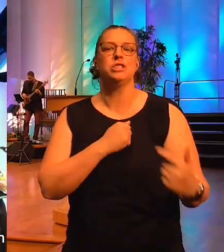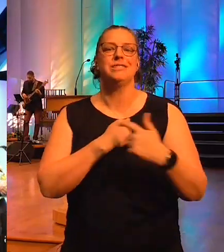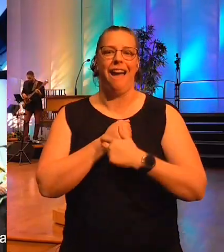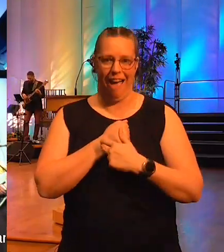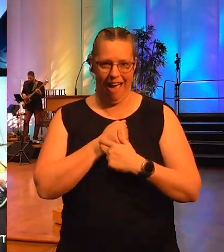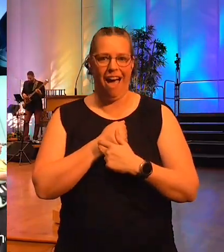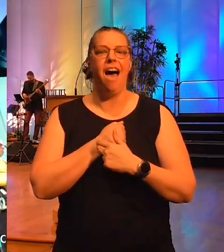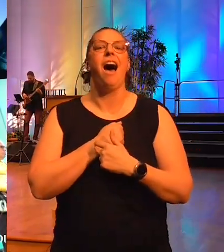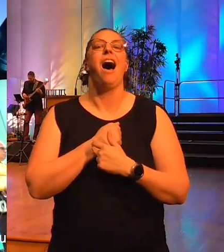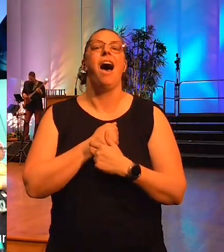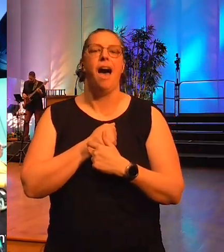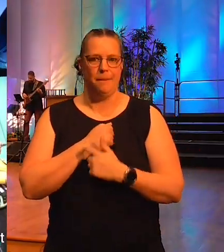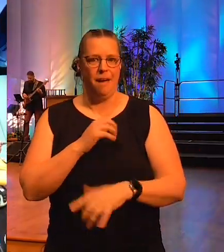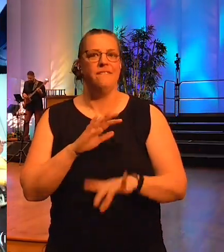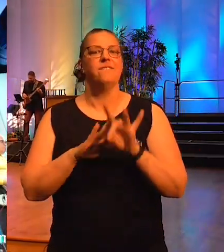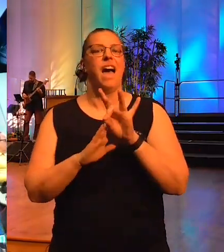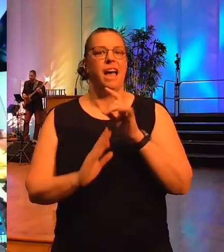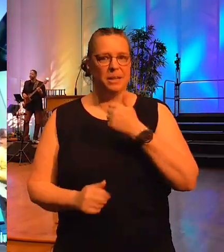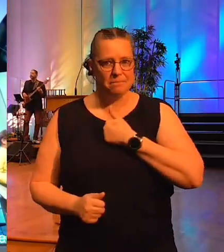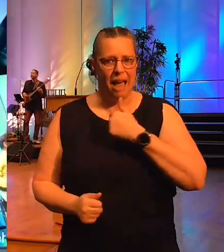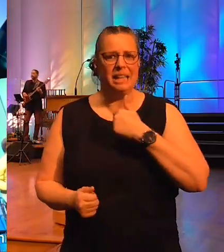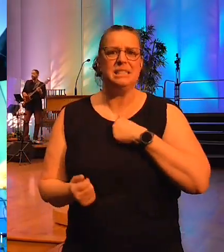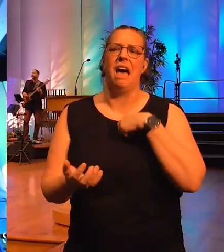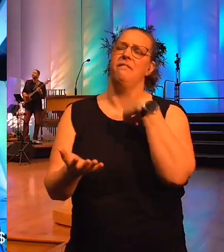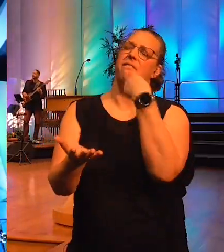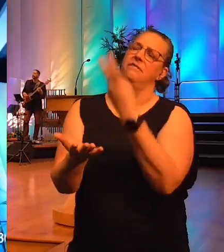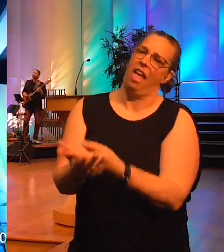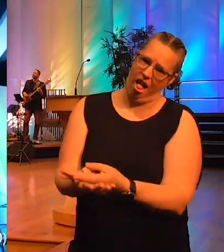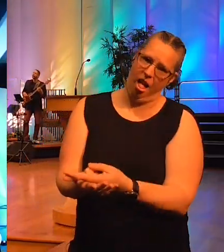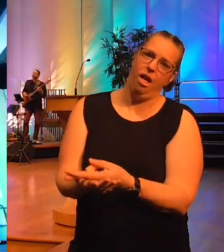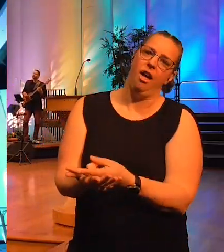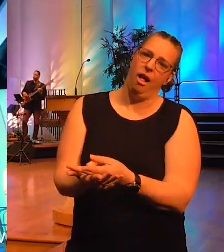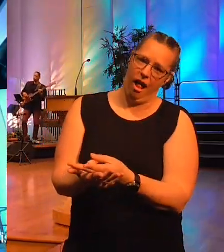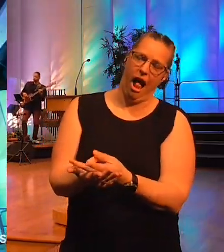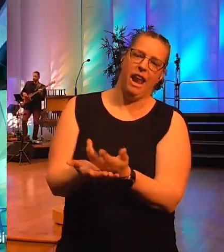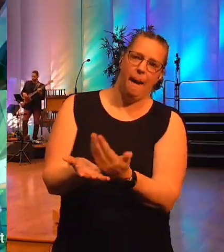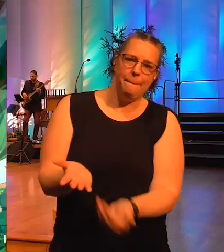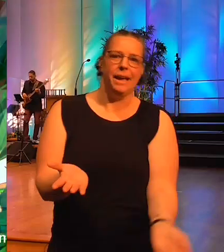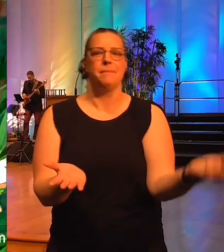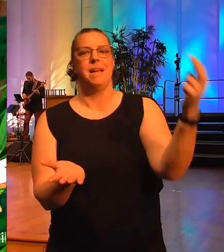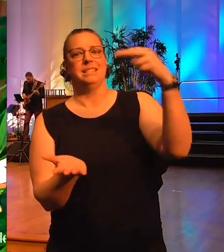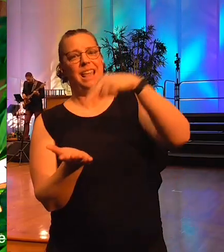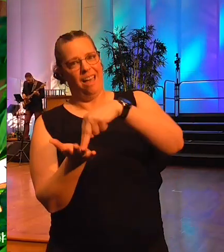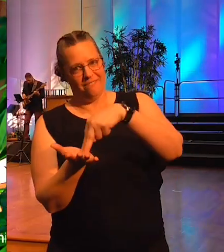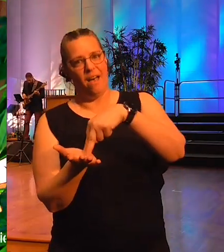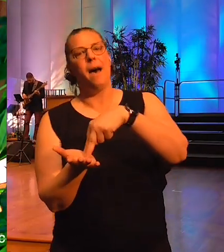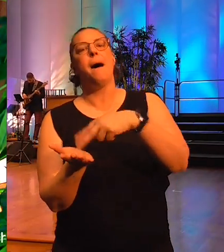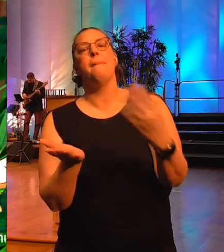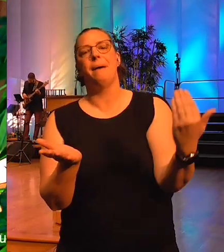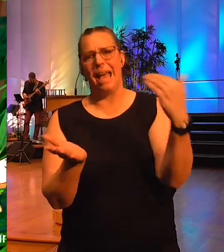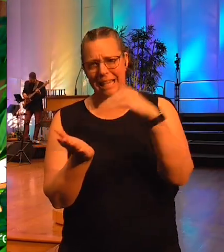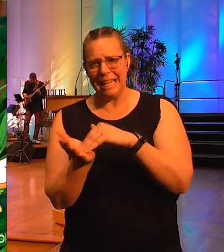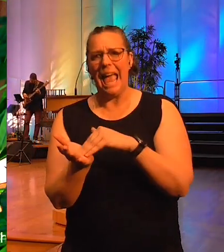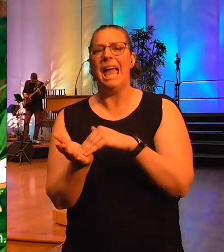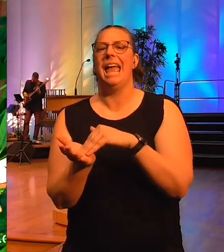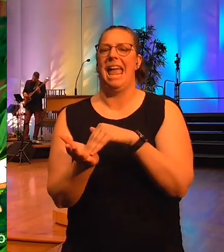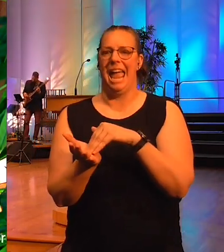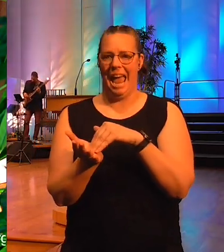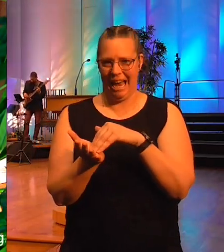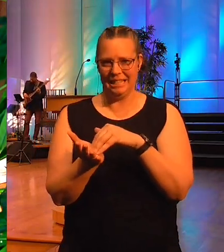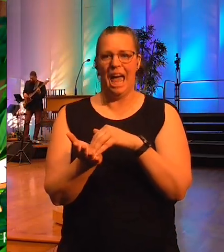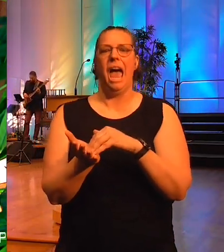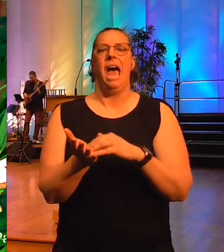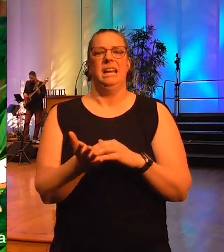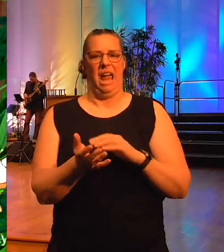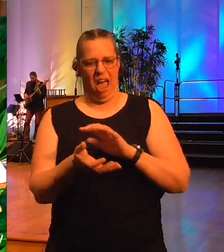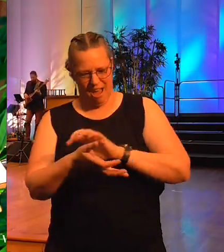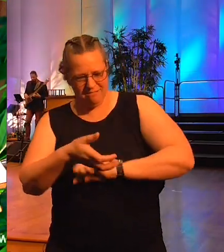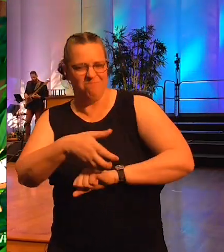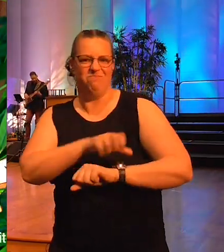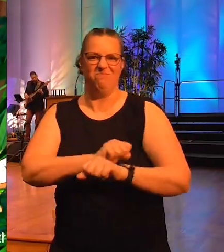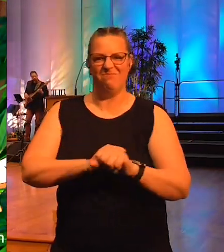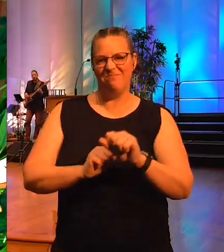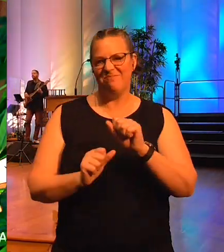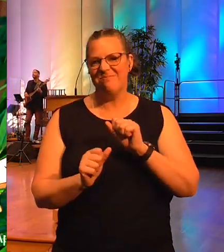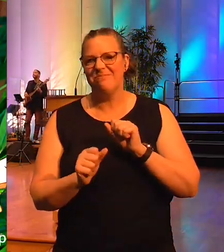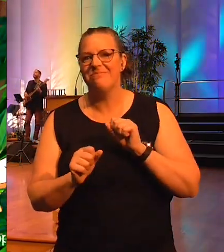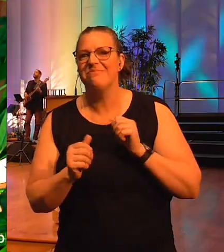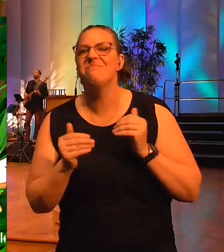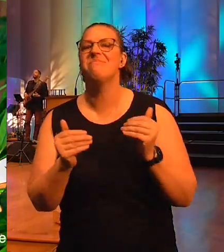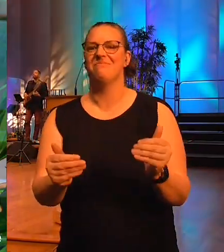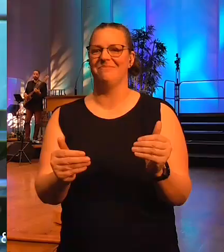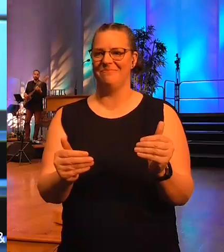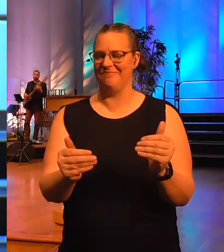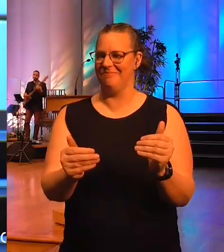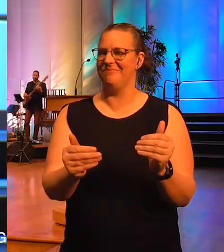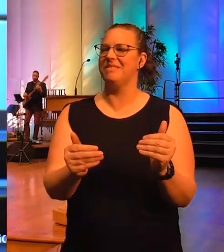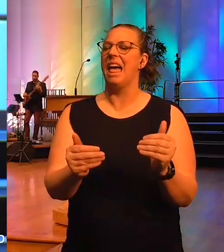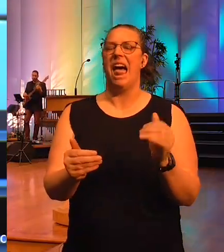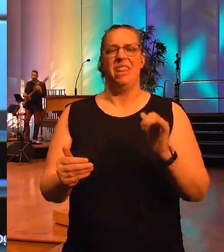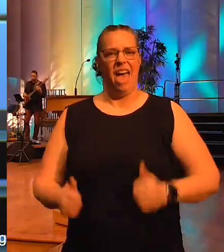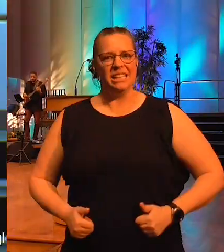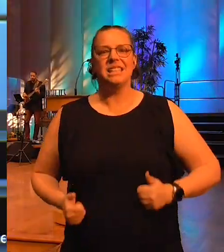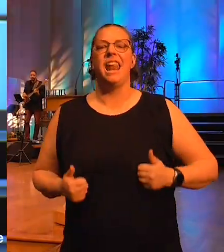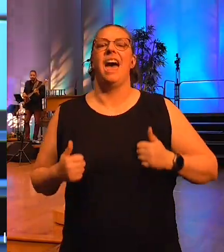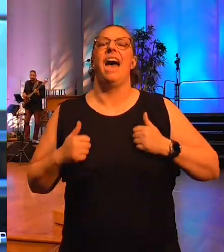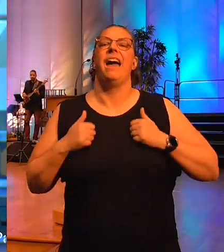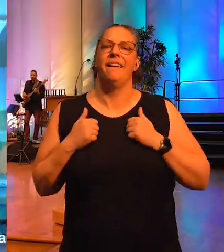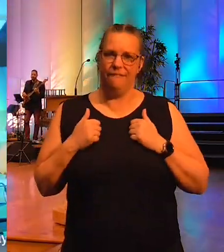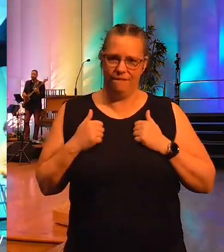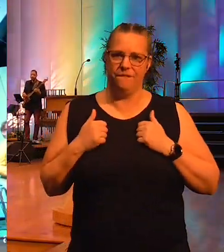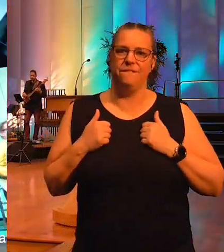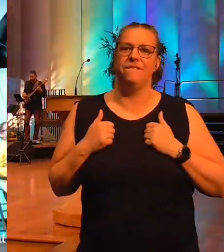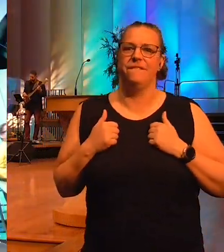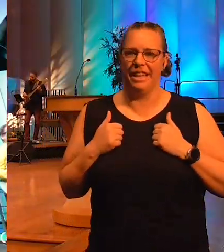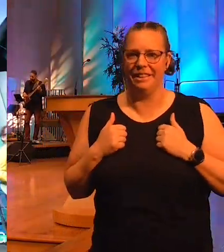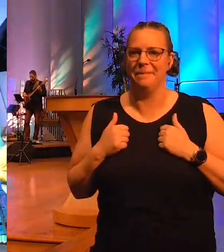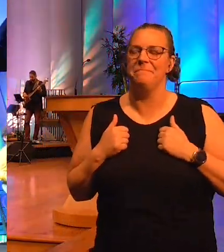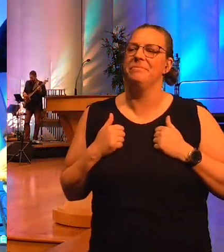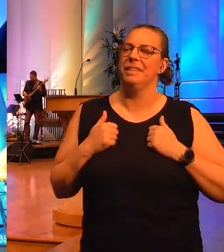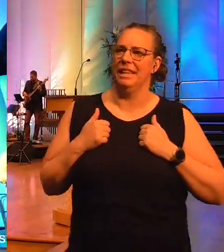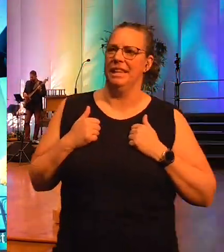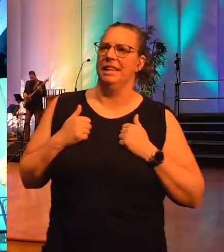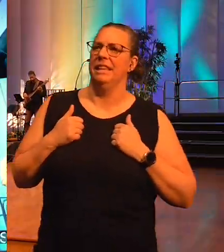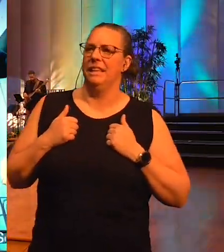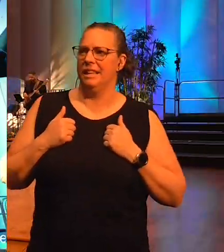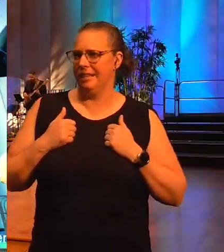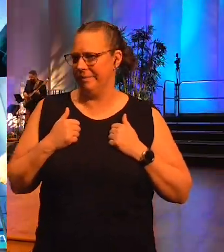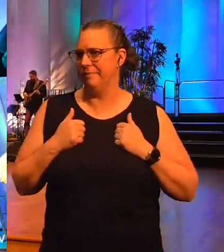I find myself PL on my face I pick myself up and get back in the race that's why I can't